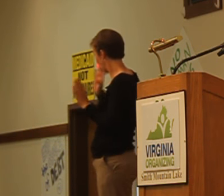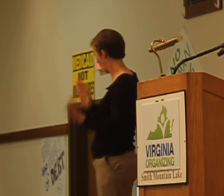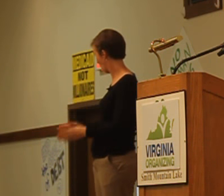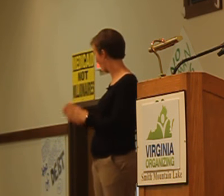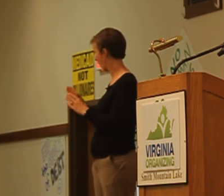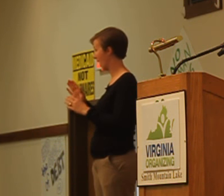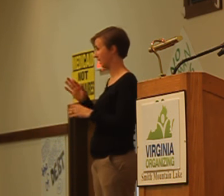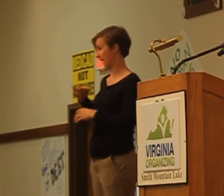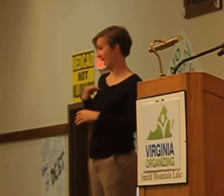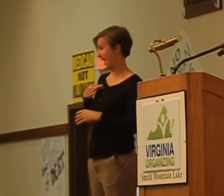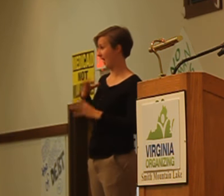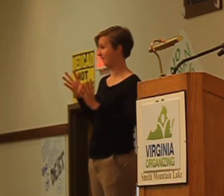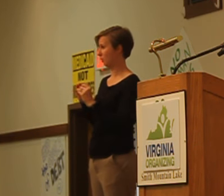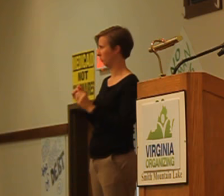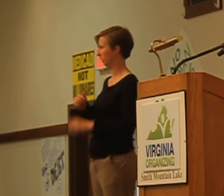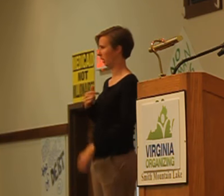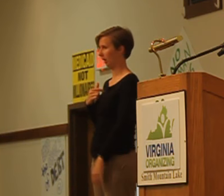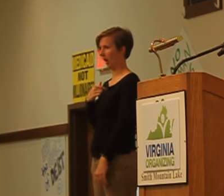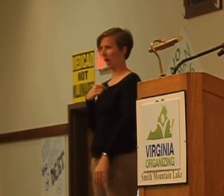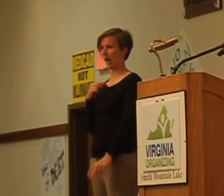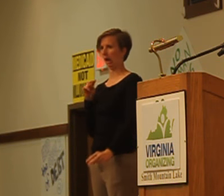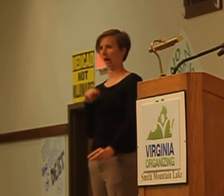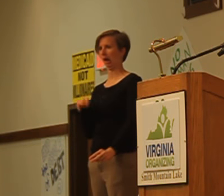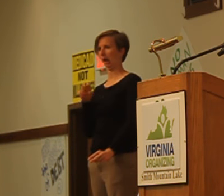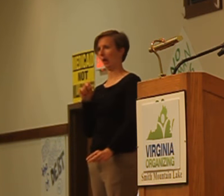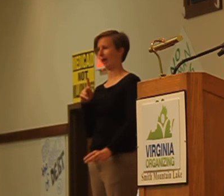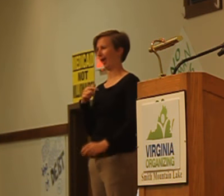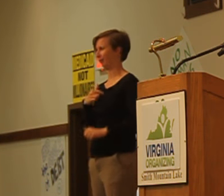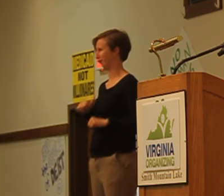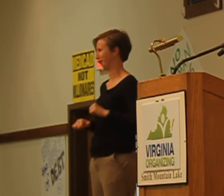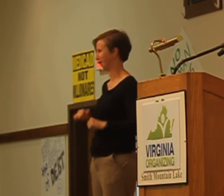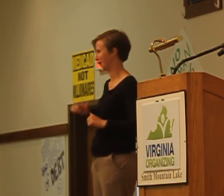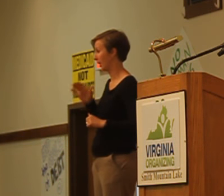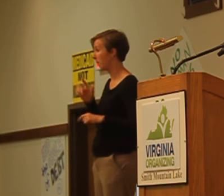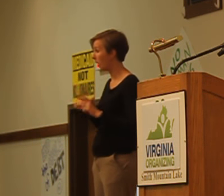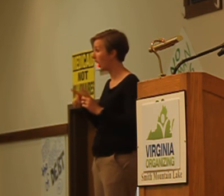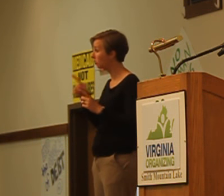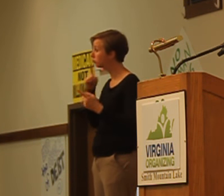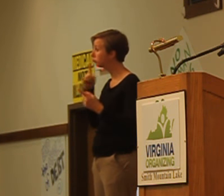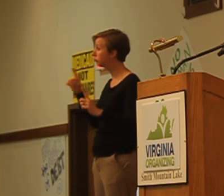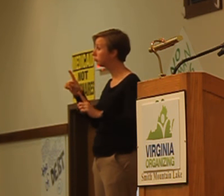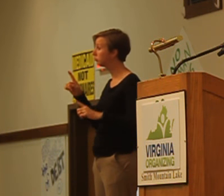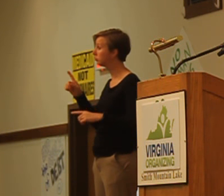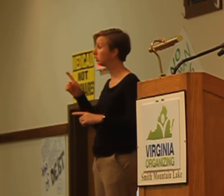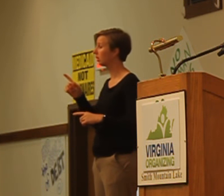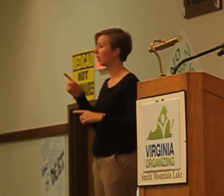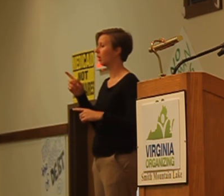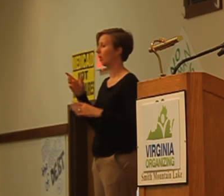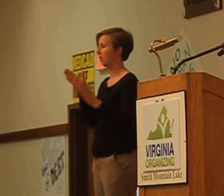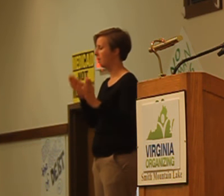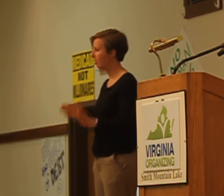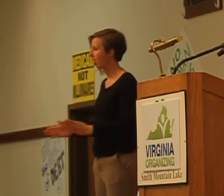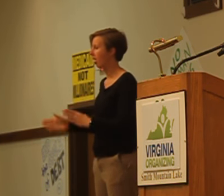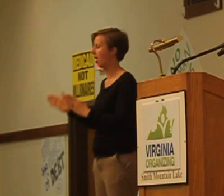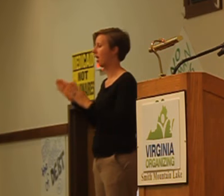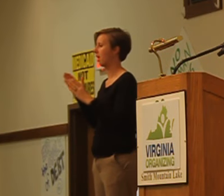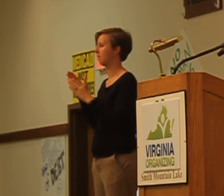We're like okay, but kind of doubtful, but it happened. We had planned it way before August 12th,